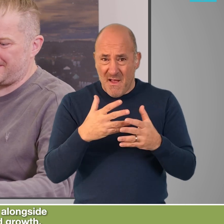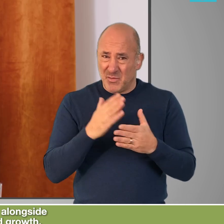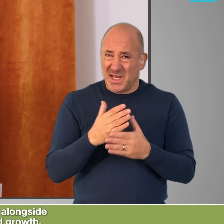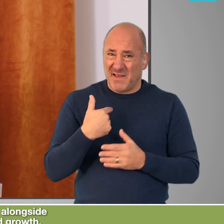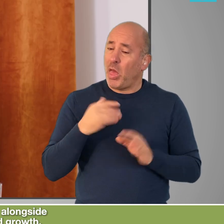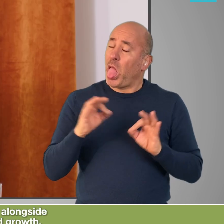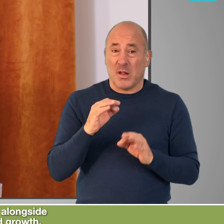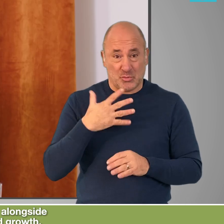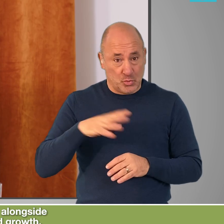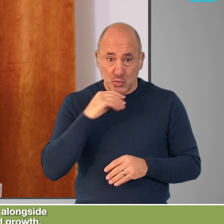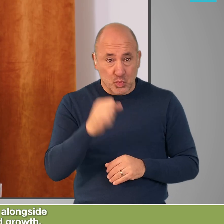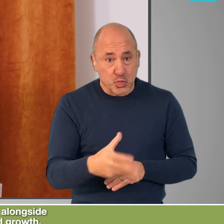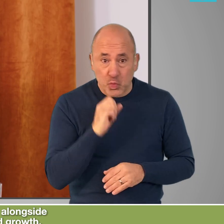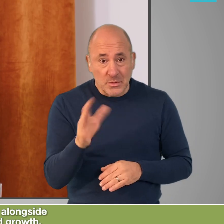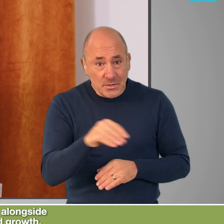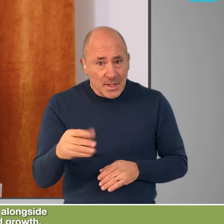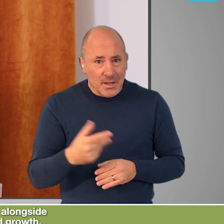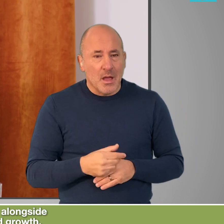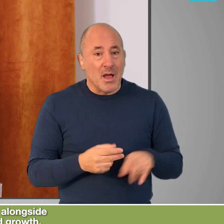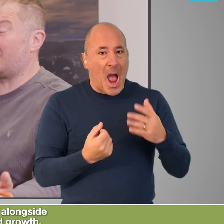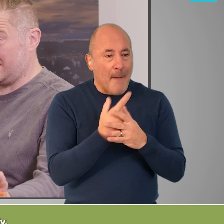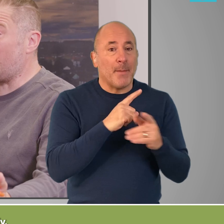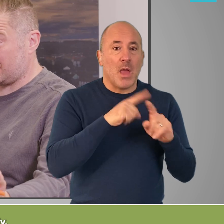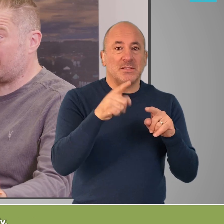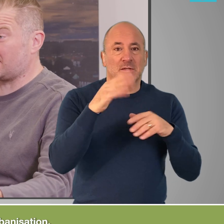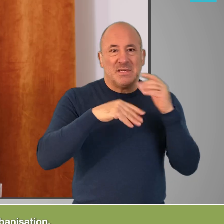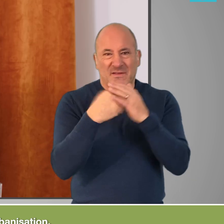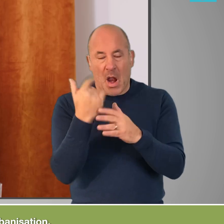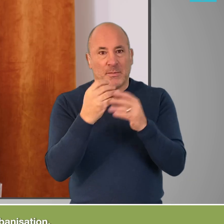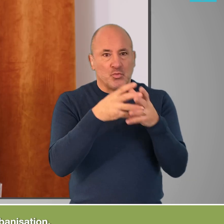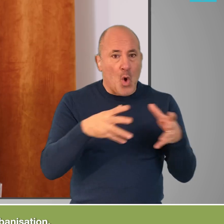And it's happening alongside developments and growth. Yes, exactly. You talked about urbanisation.